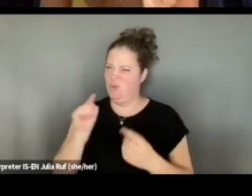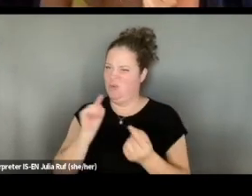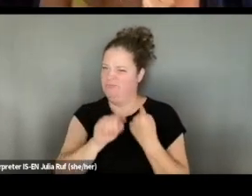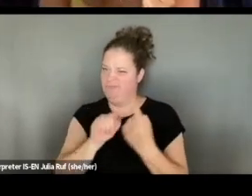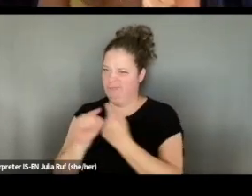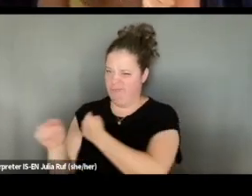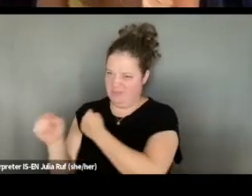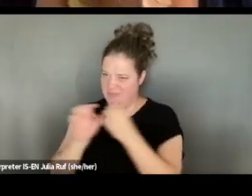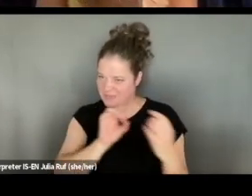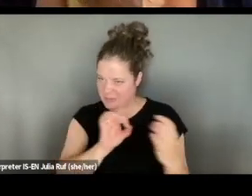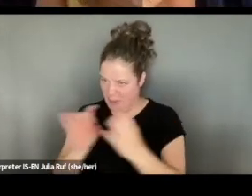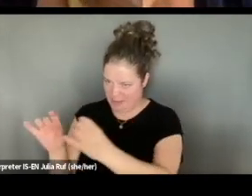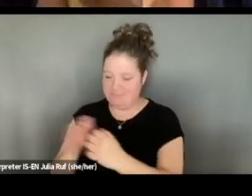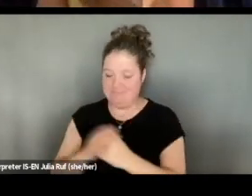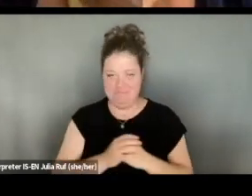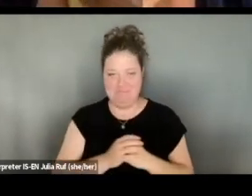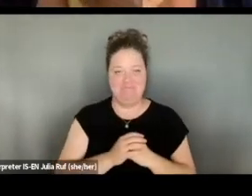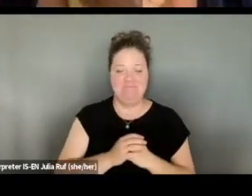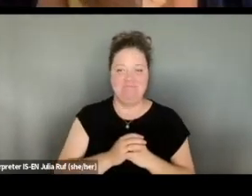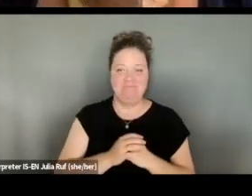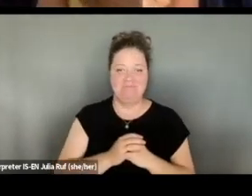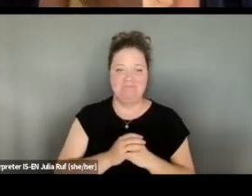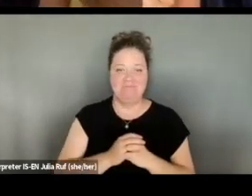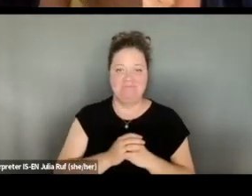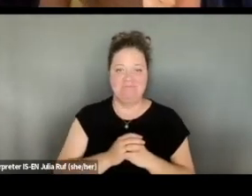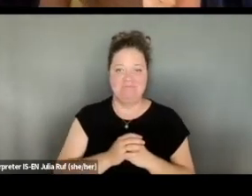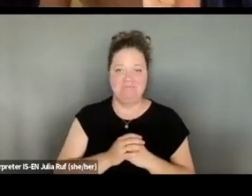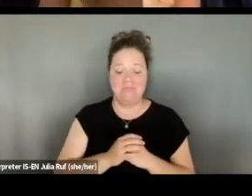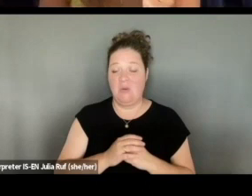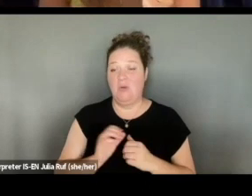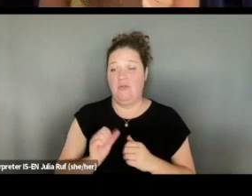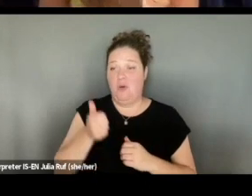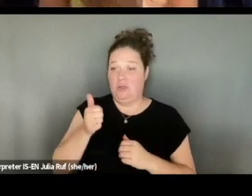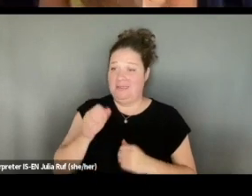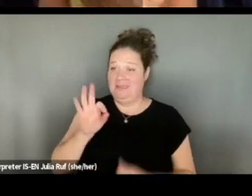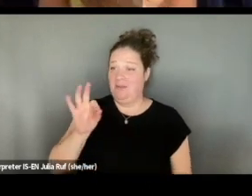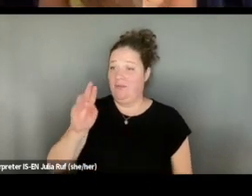that we ask. So, first, a little bit about